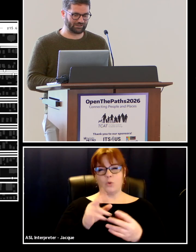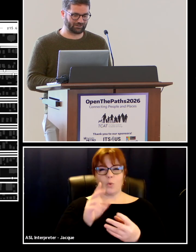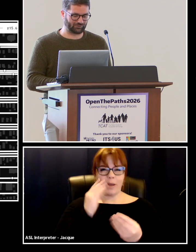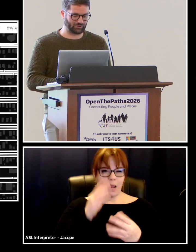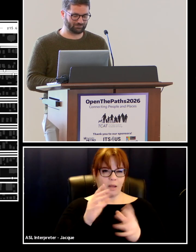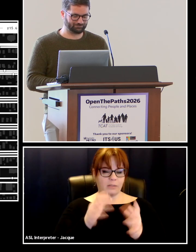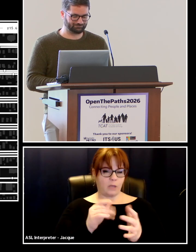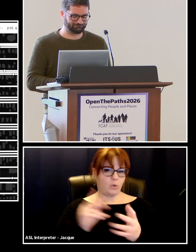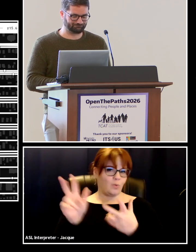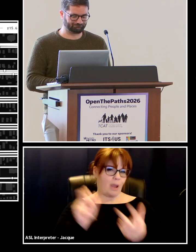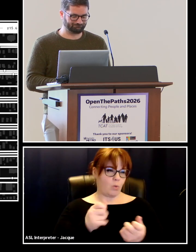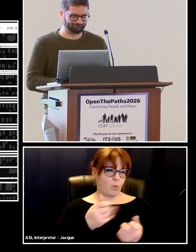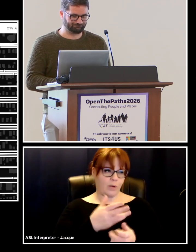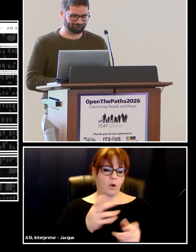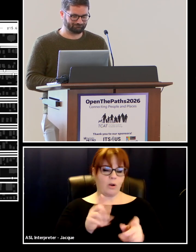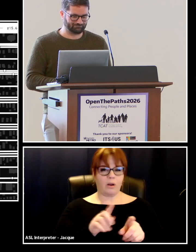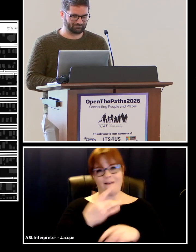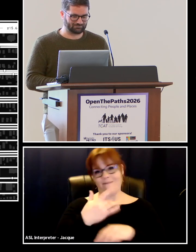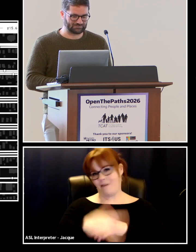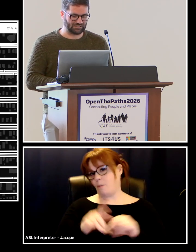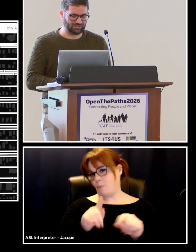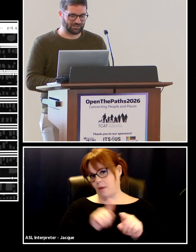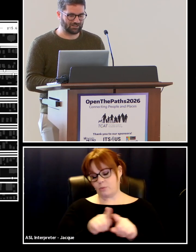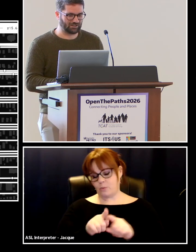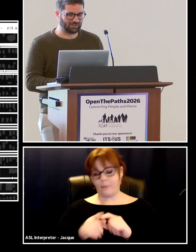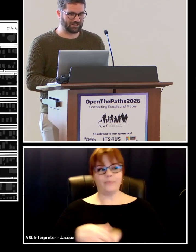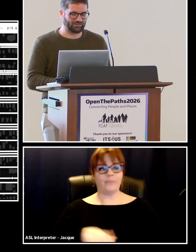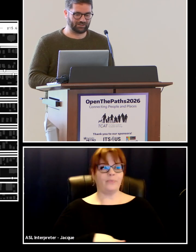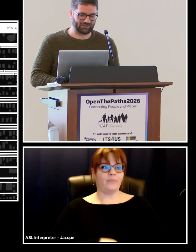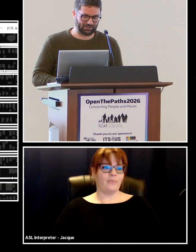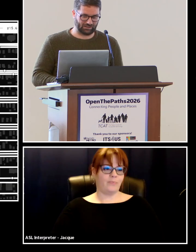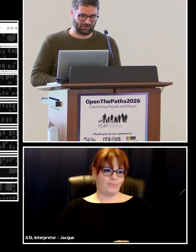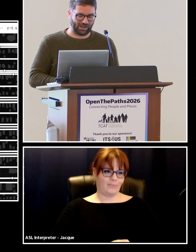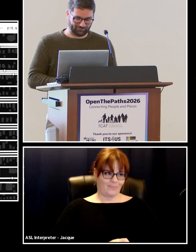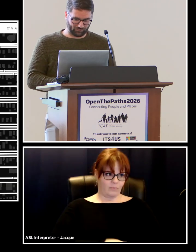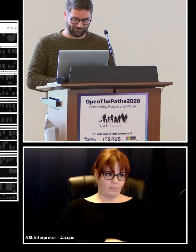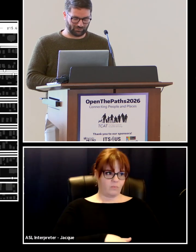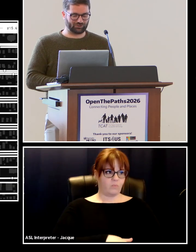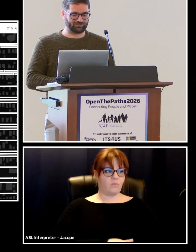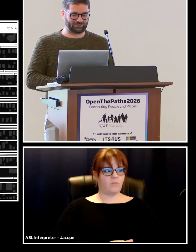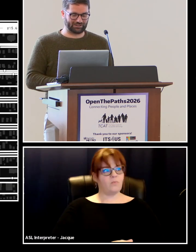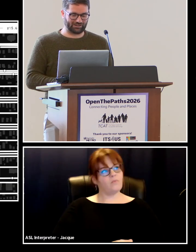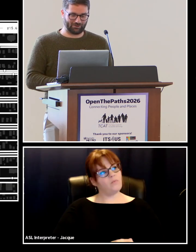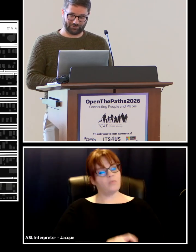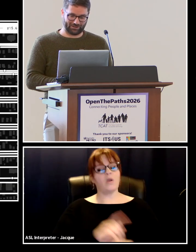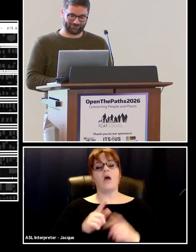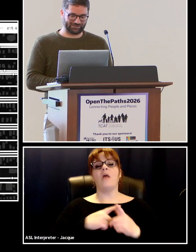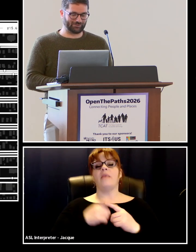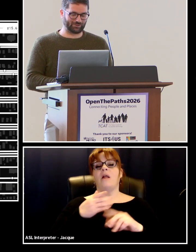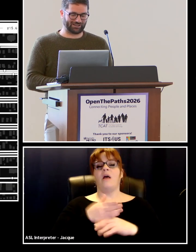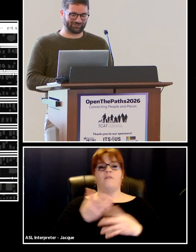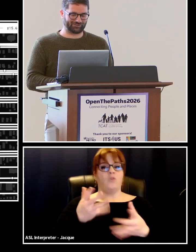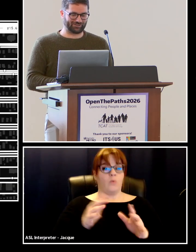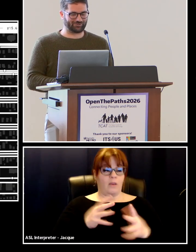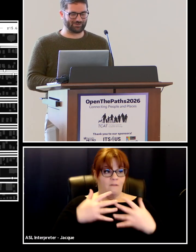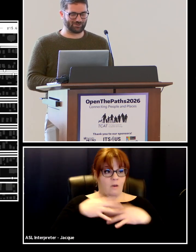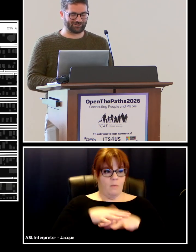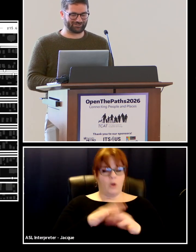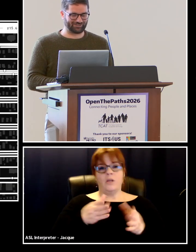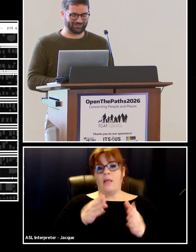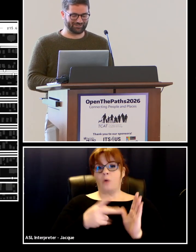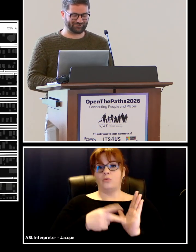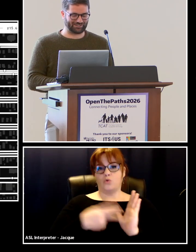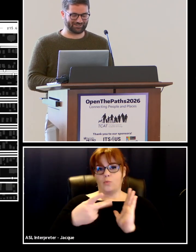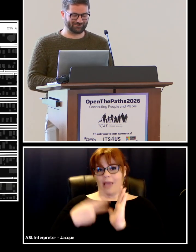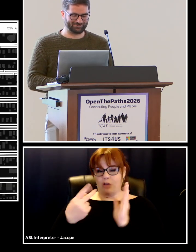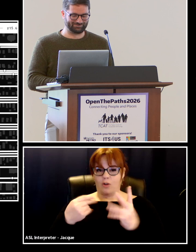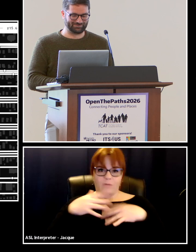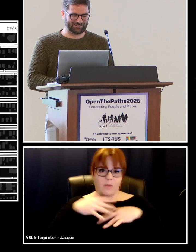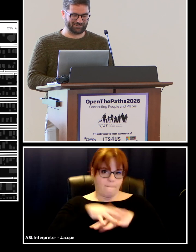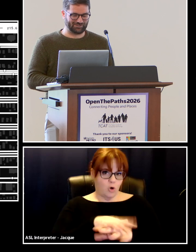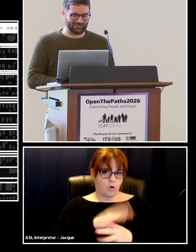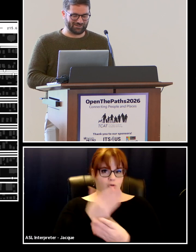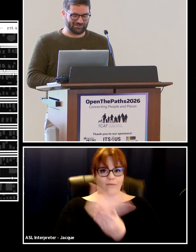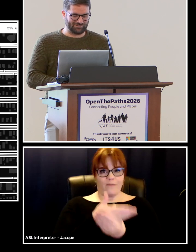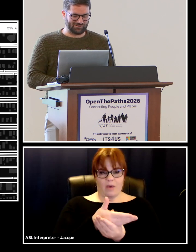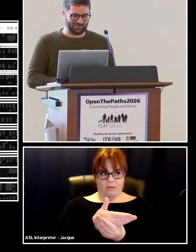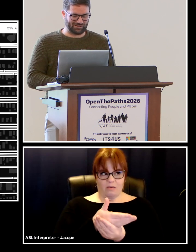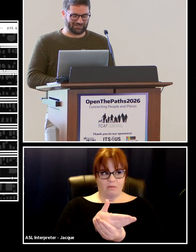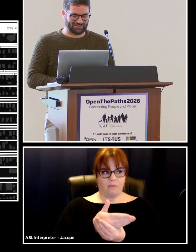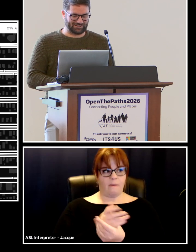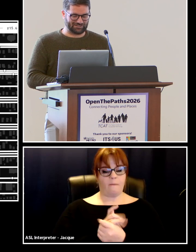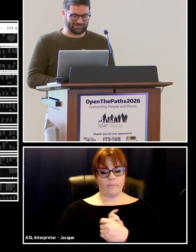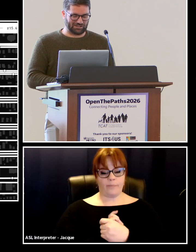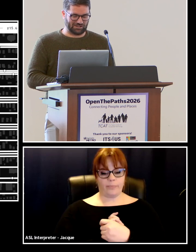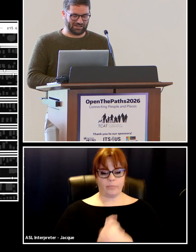here as well. Uh and then after we've merged it now allows deduplication of the merged file